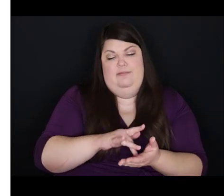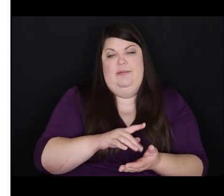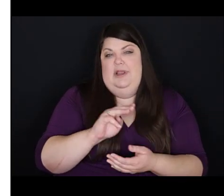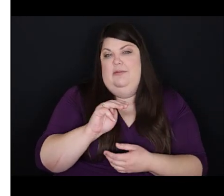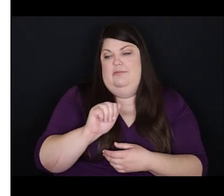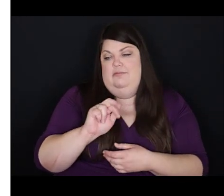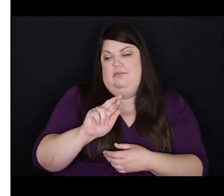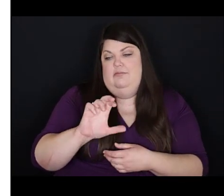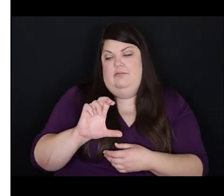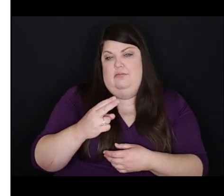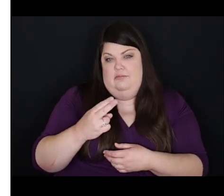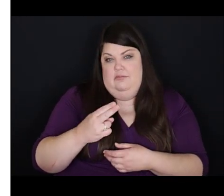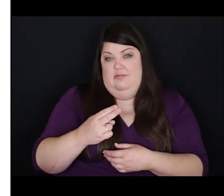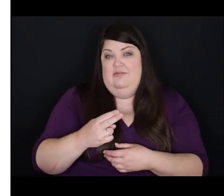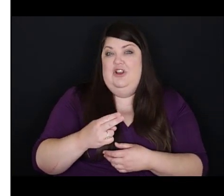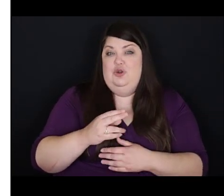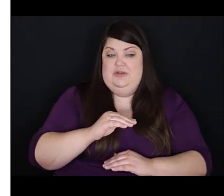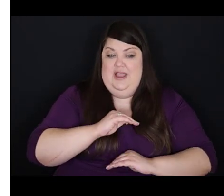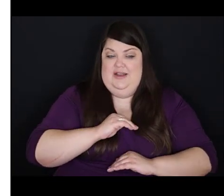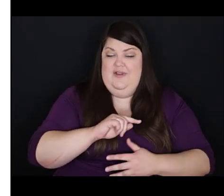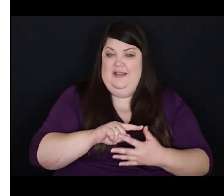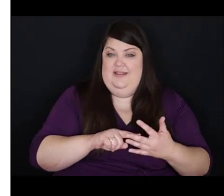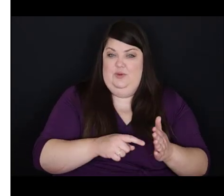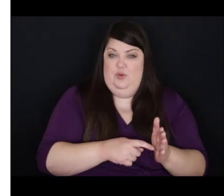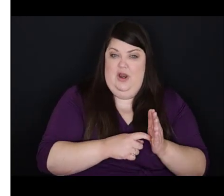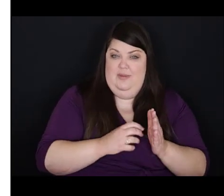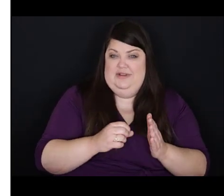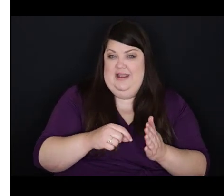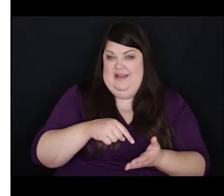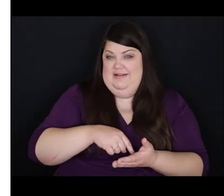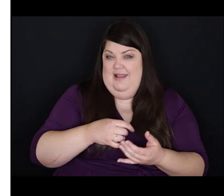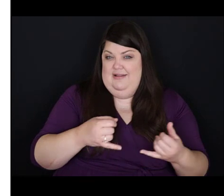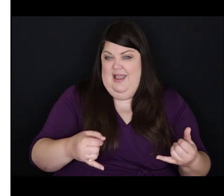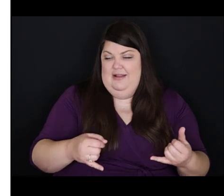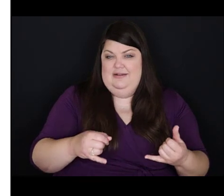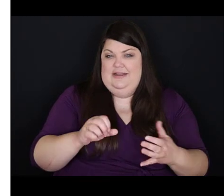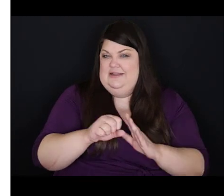these requirements and deadlines, the State should not wait for the release of the latest